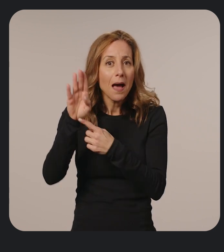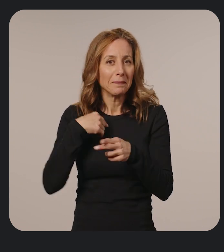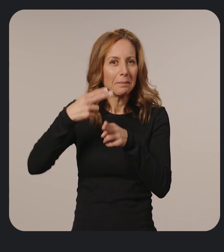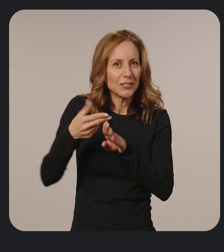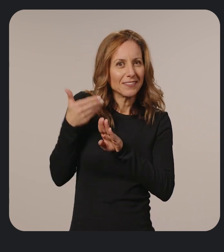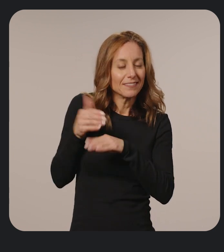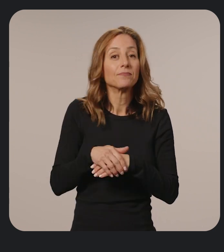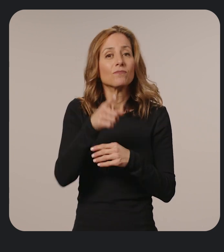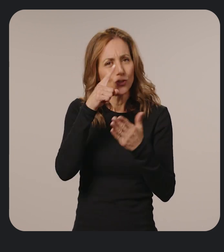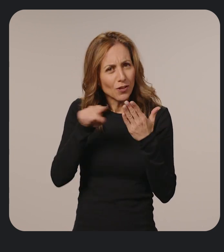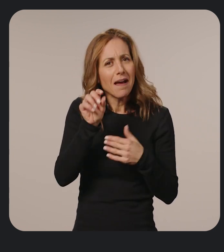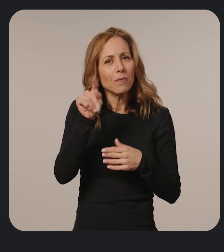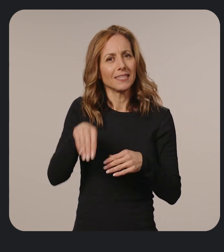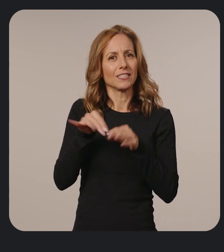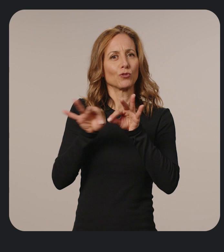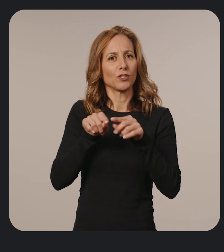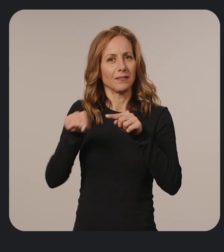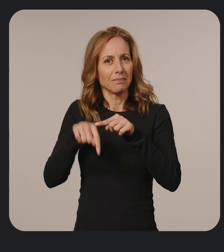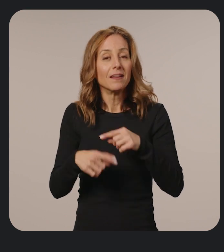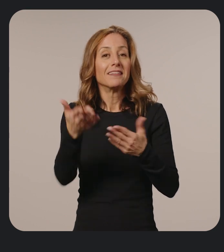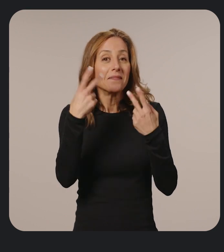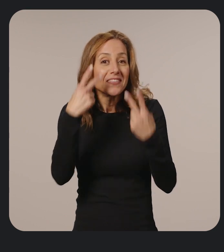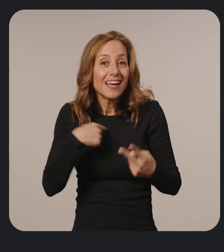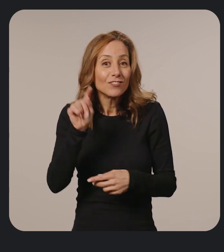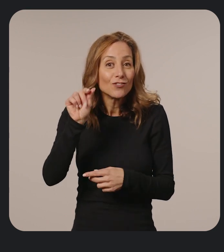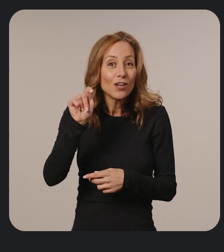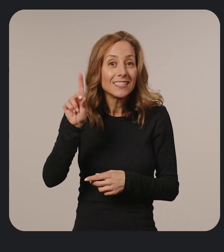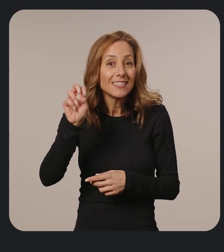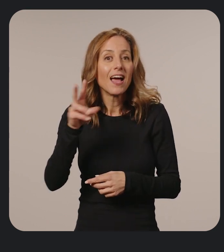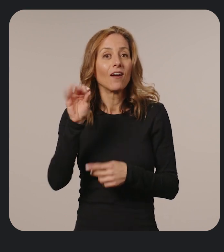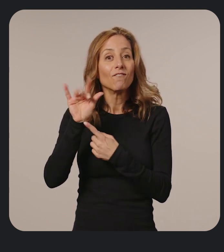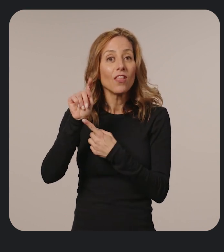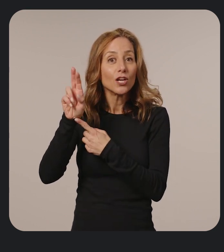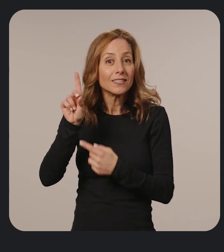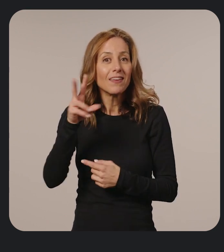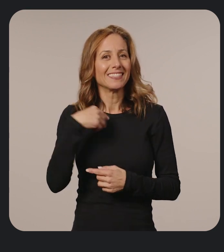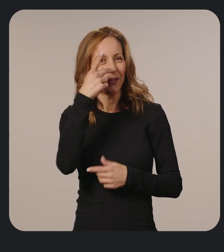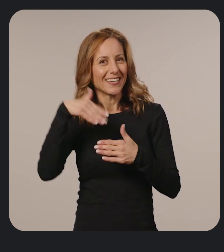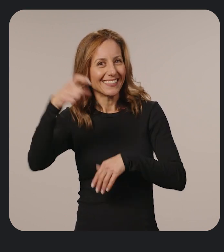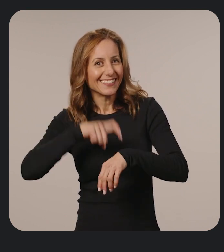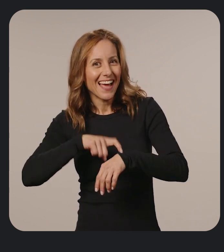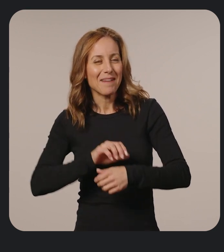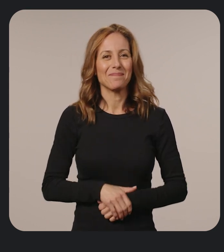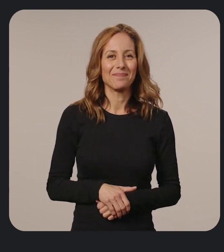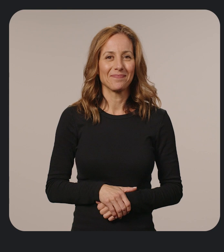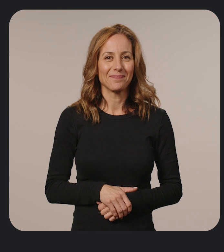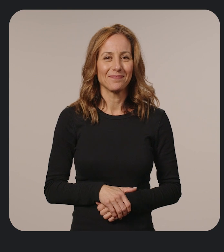shader codelab I mentioned earlier. So check for those in the description below, come visit us at Dart.dev and Flutter.dev, and we'll see you next time.